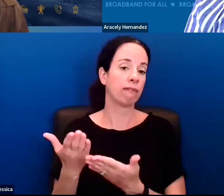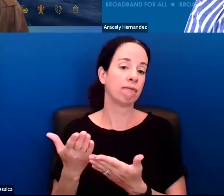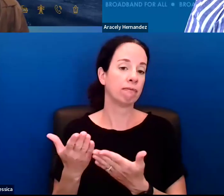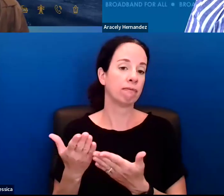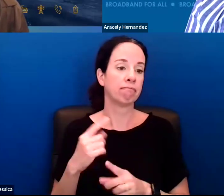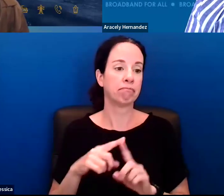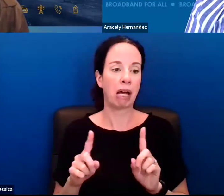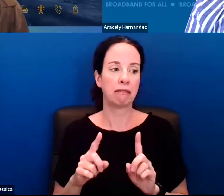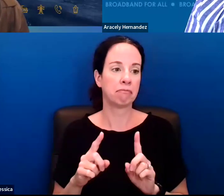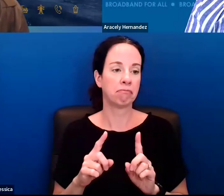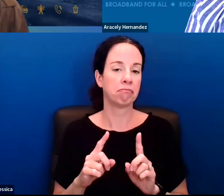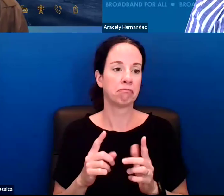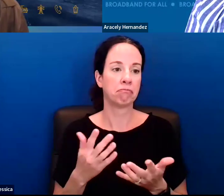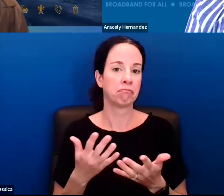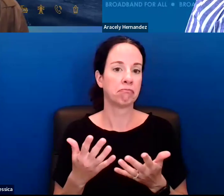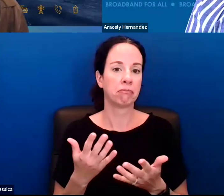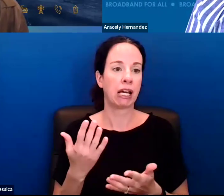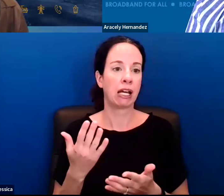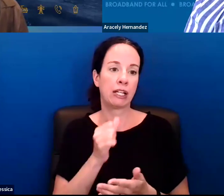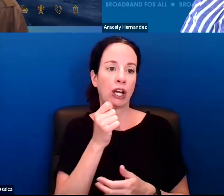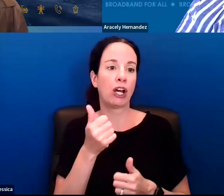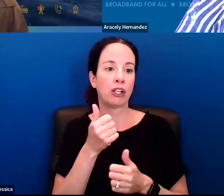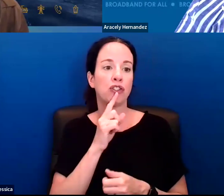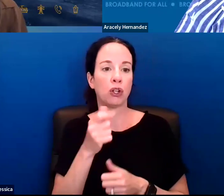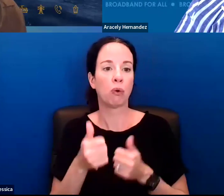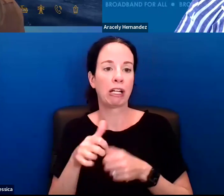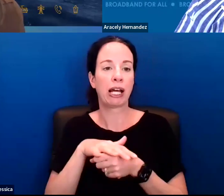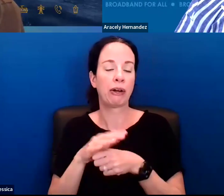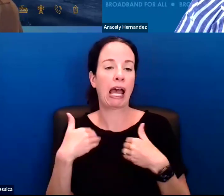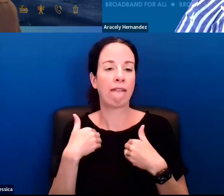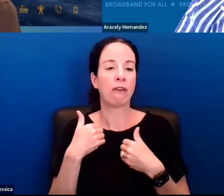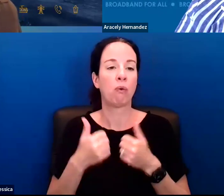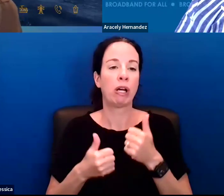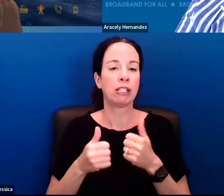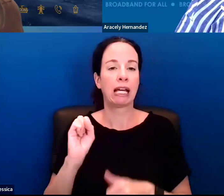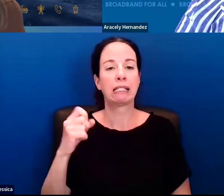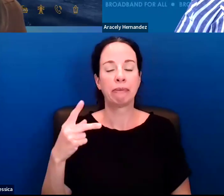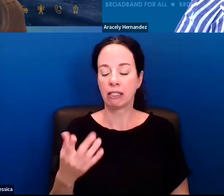what areas have which service provider? I don't know if there's a map.